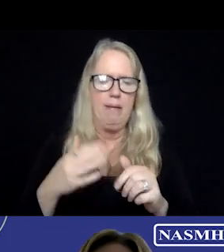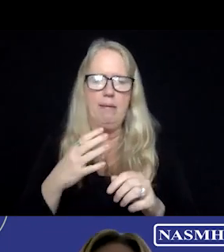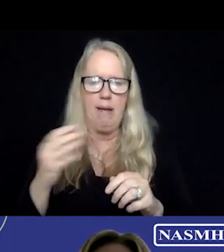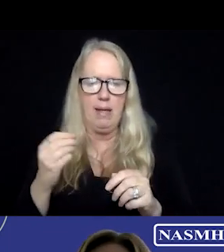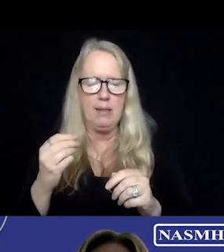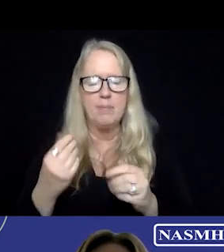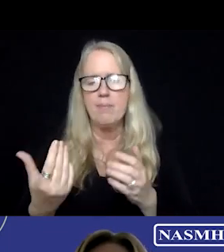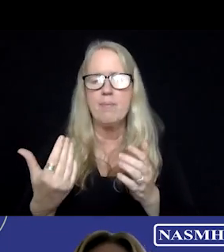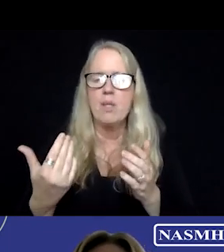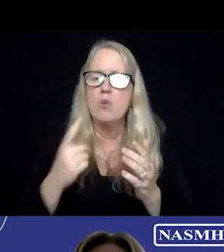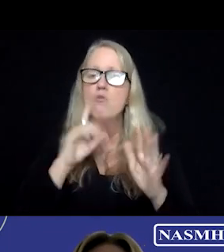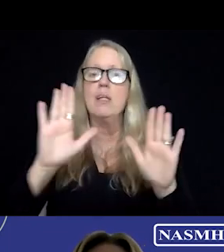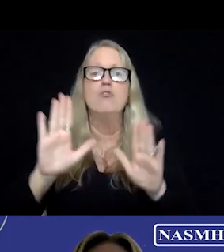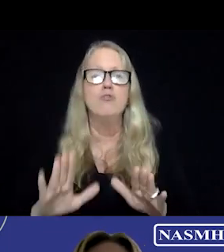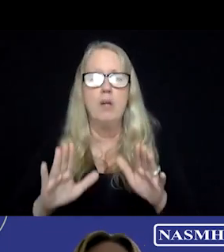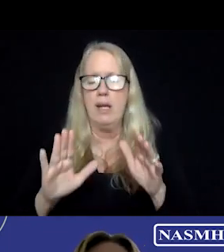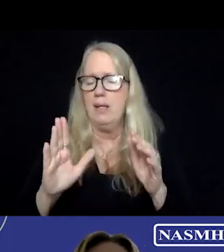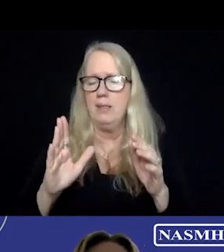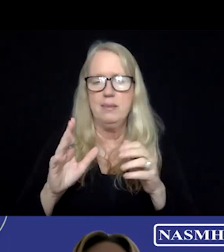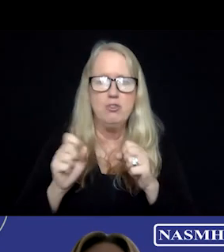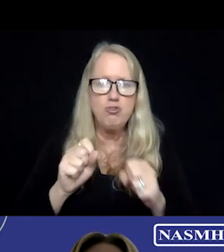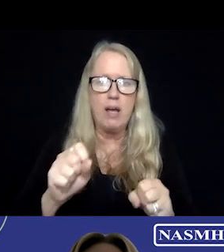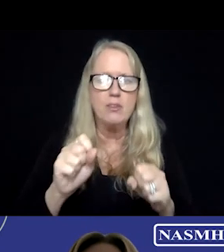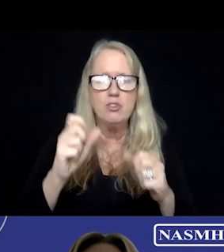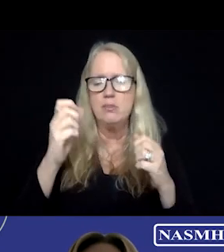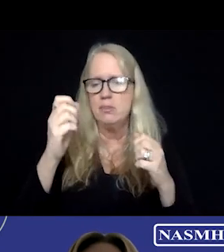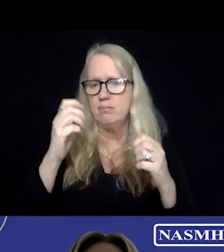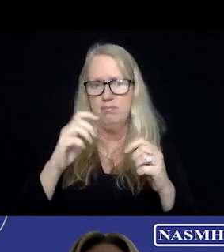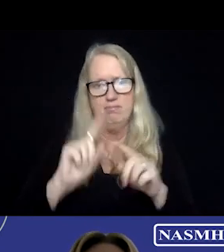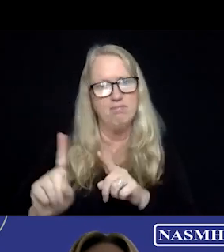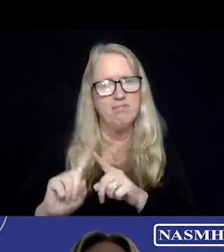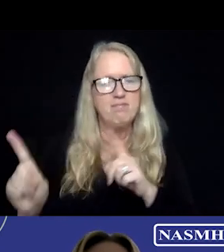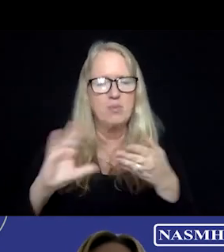THERE ARE REALLY GREAT STRATEGIES THAT THE COMMUNITIES HAVE COME UP WITH.